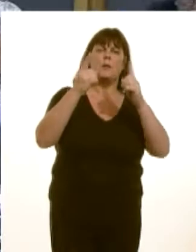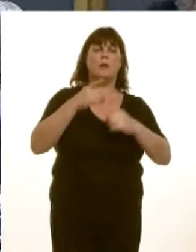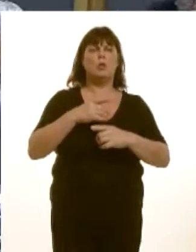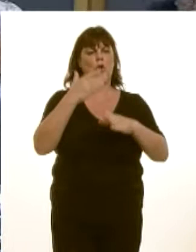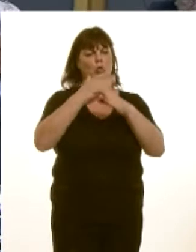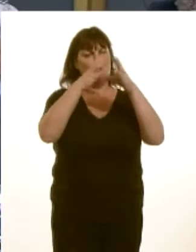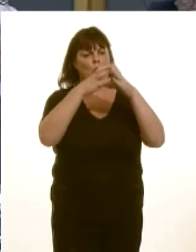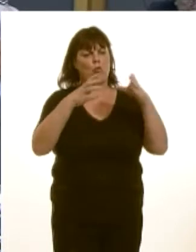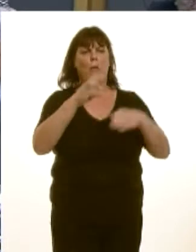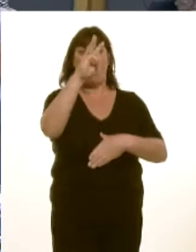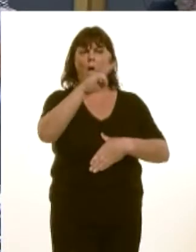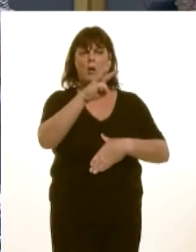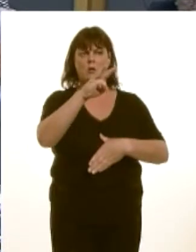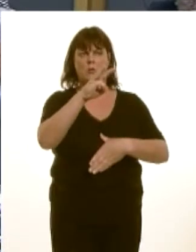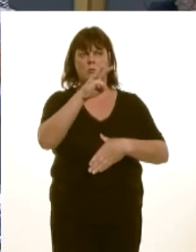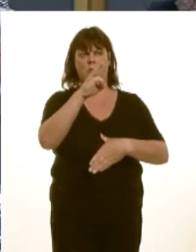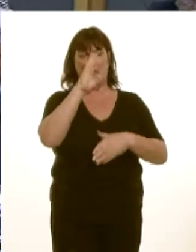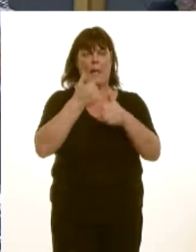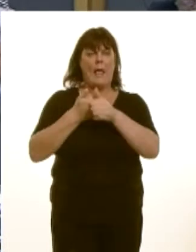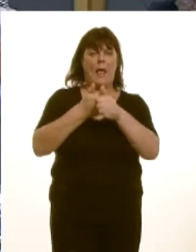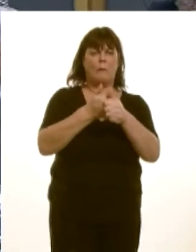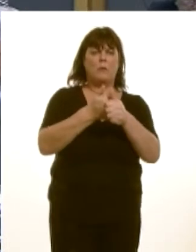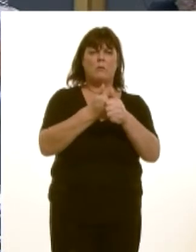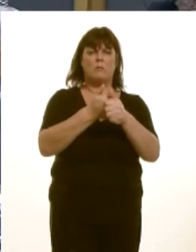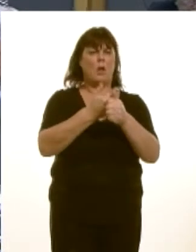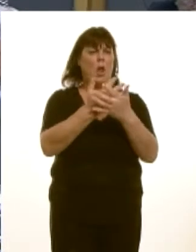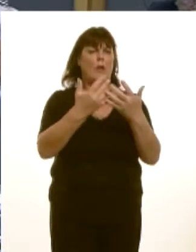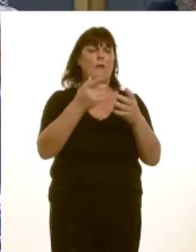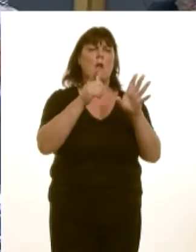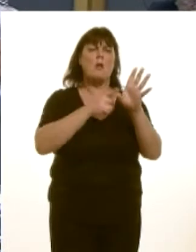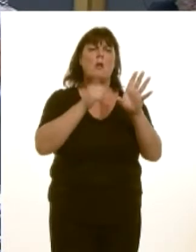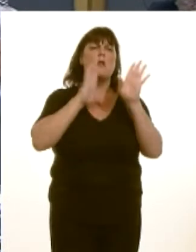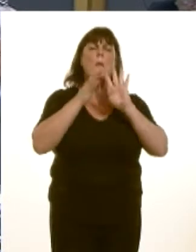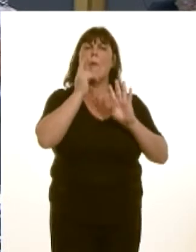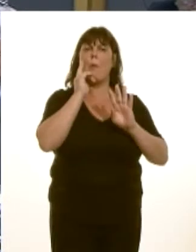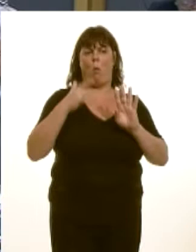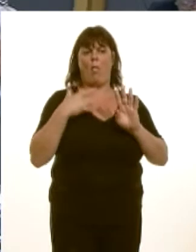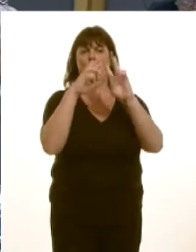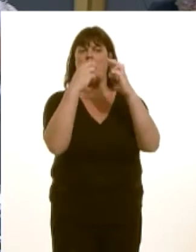the Caerphilly borough, creating over 1,000 jobs, with 90% of them filled, and it is the